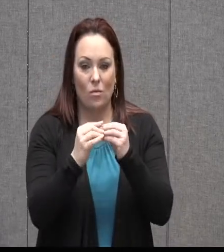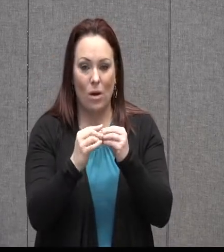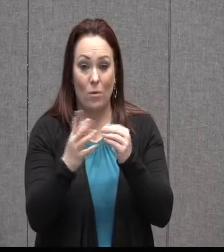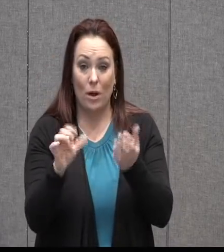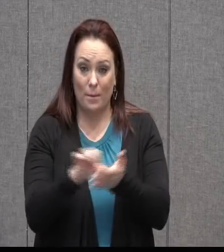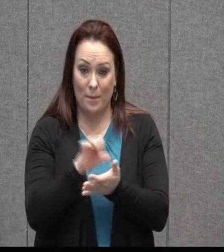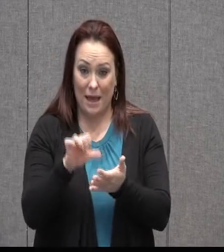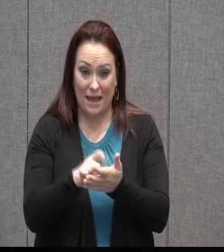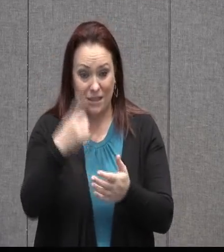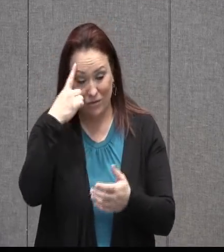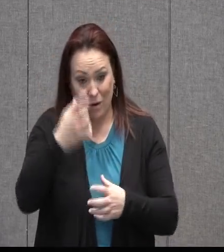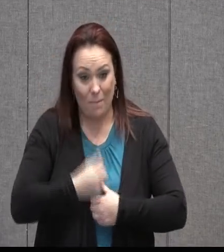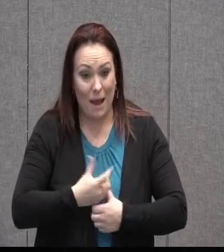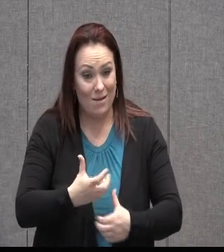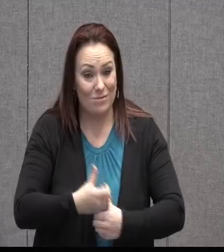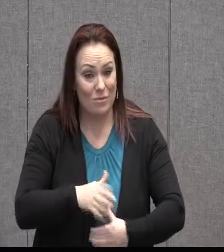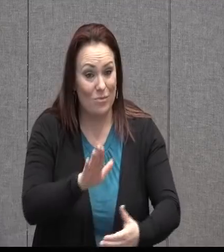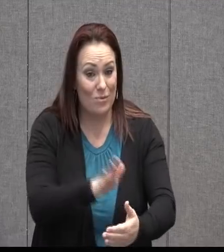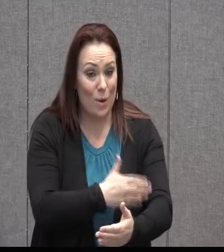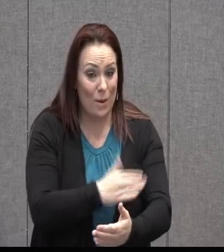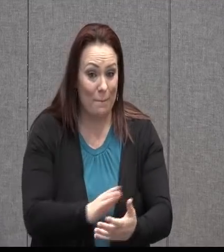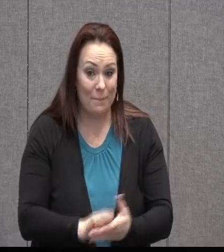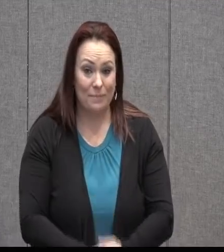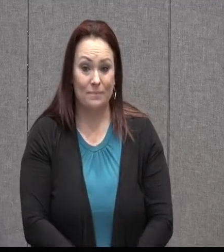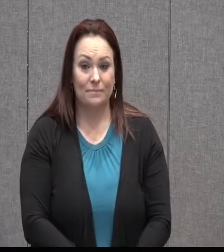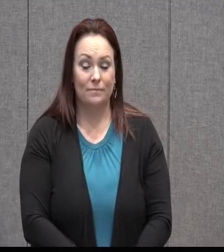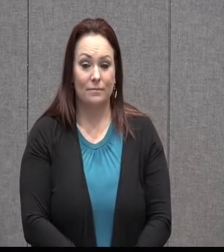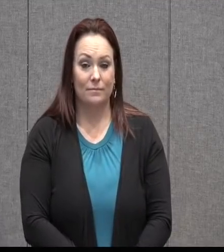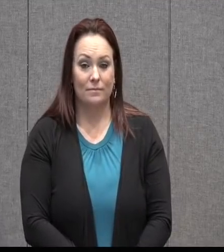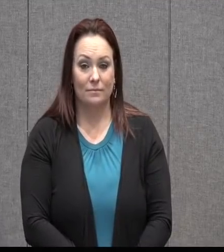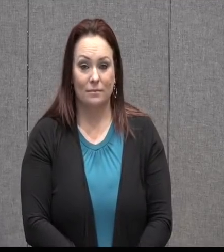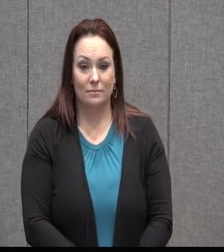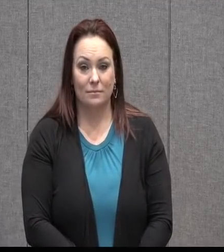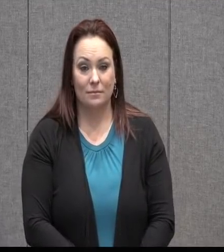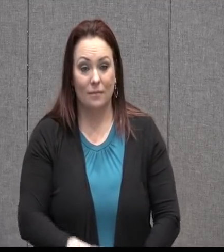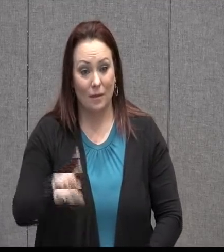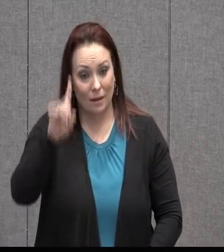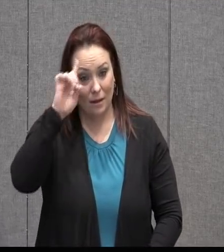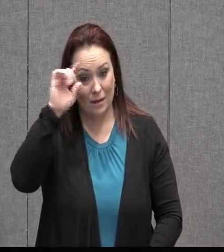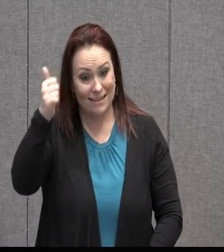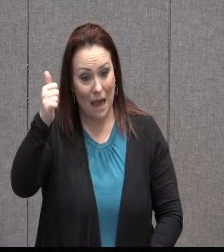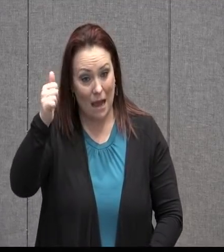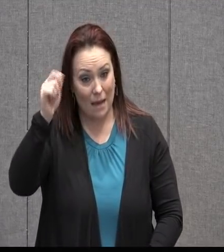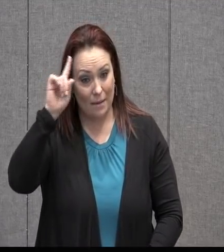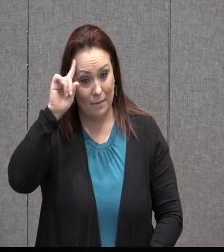One more page of my poem. It says dime, dime, little and thin.